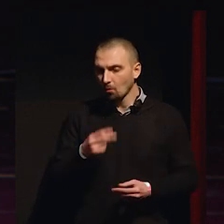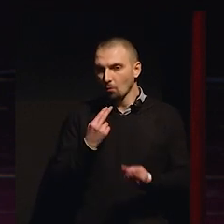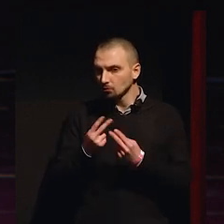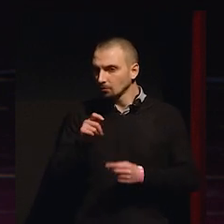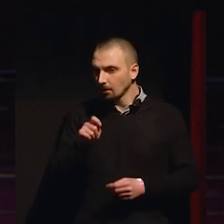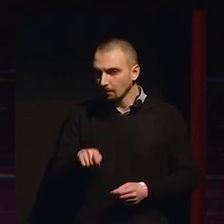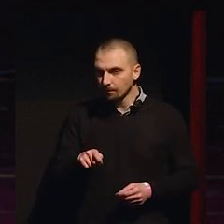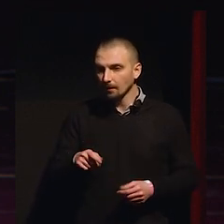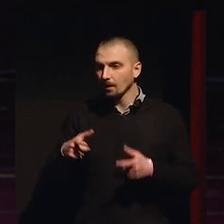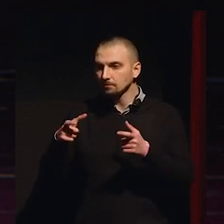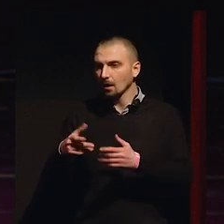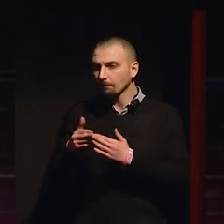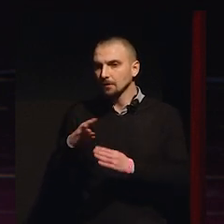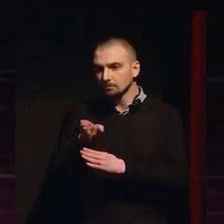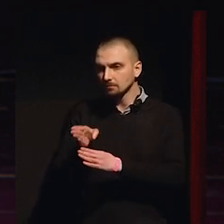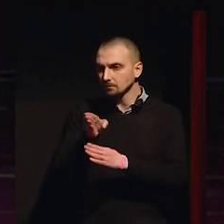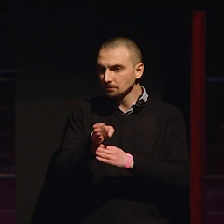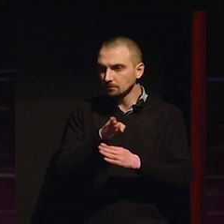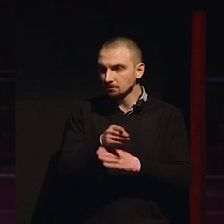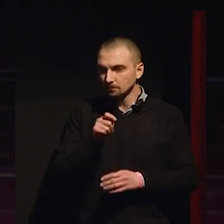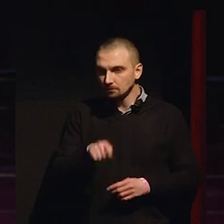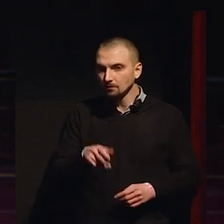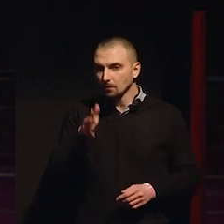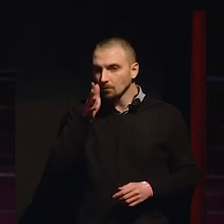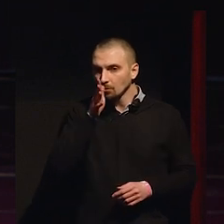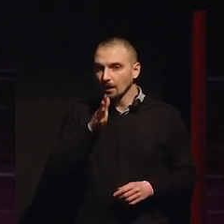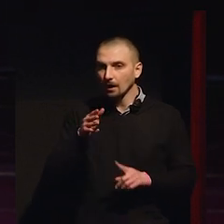The Neighborhood Homes were not enough. We got ourselves a 500IV bus,